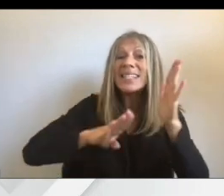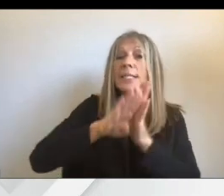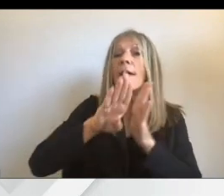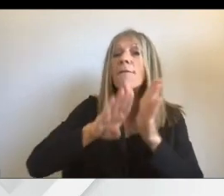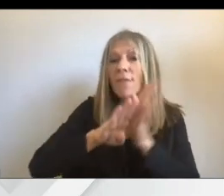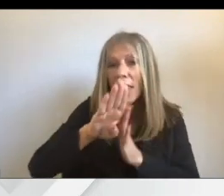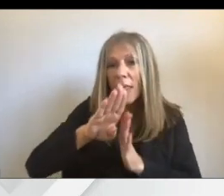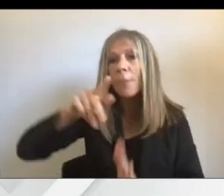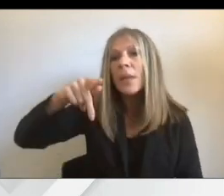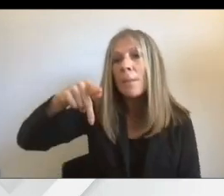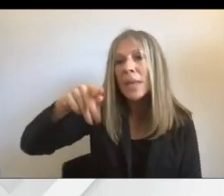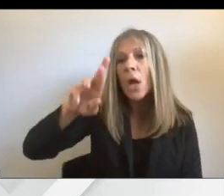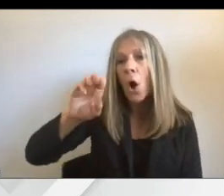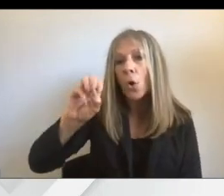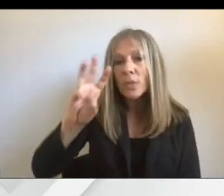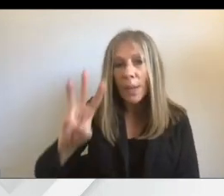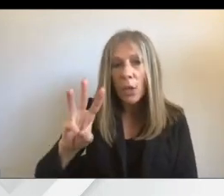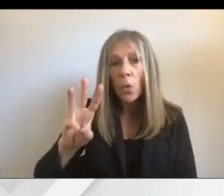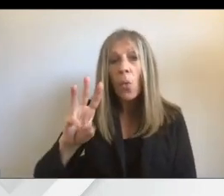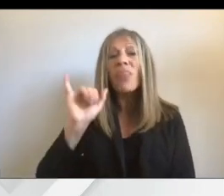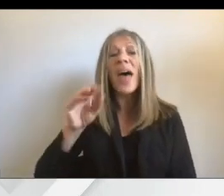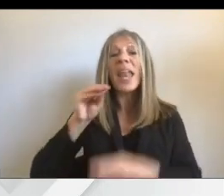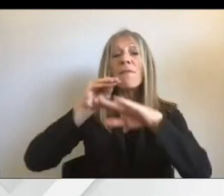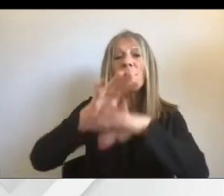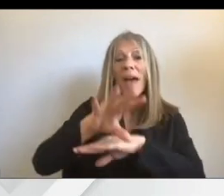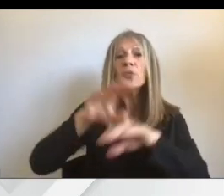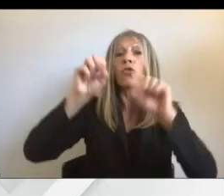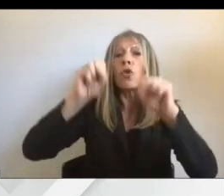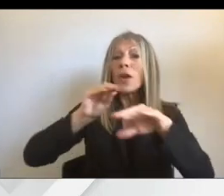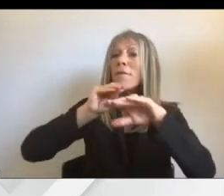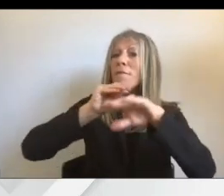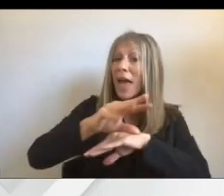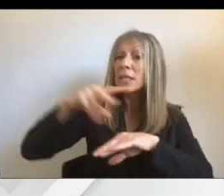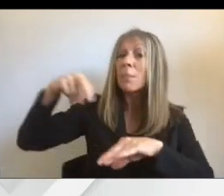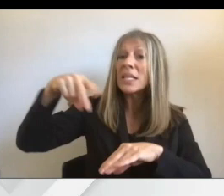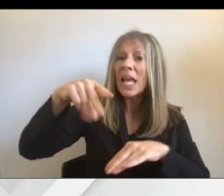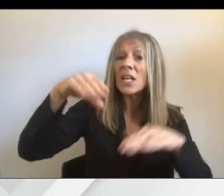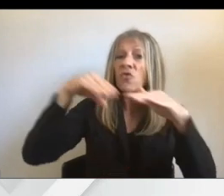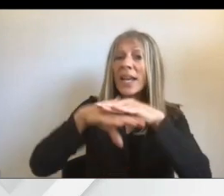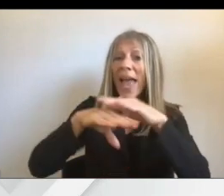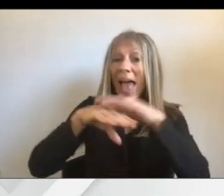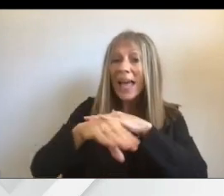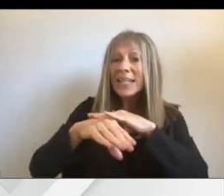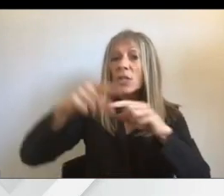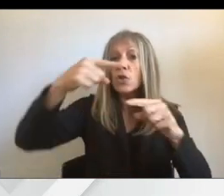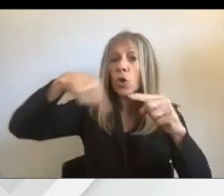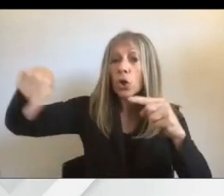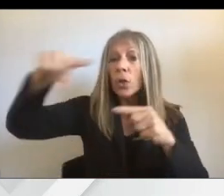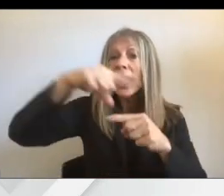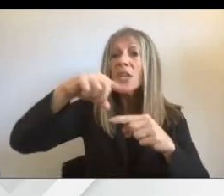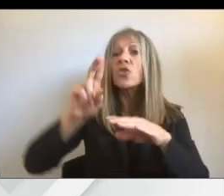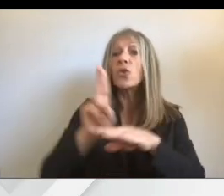public right-of-way that affects or could affect pedestrian access, circulation, or usability.